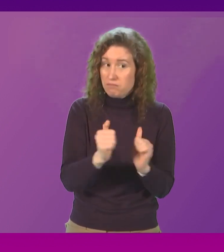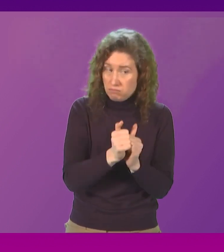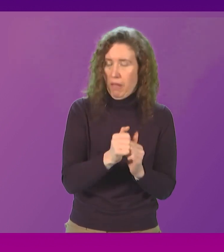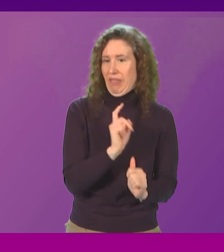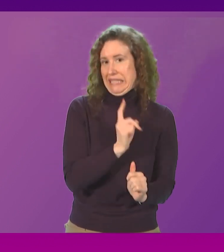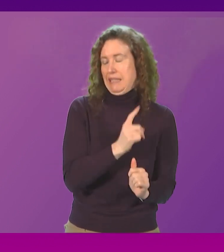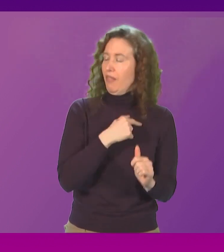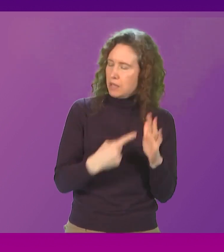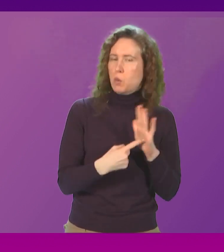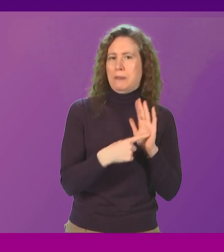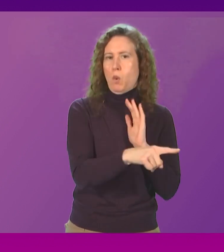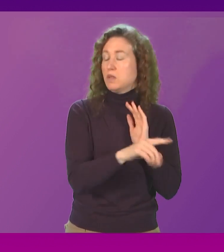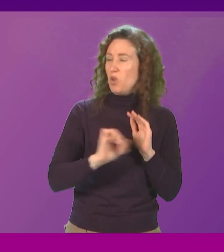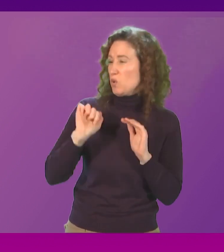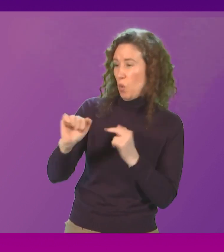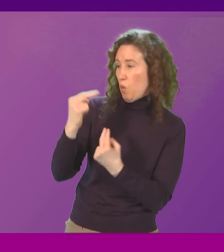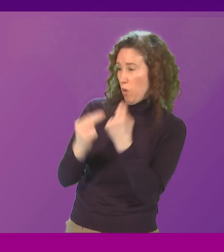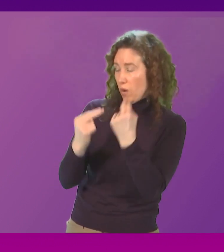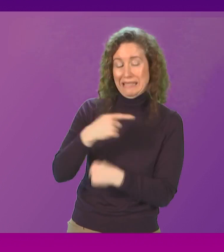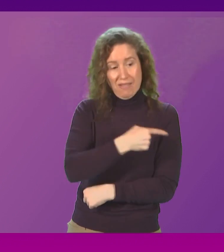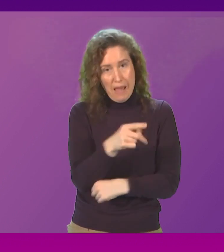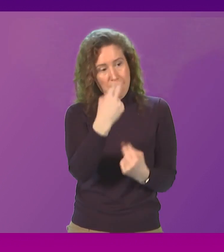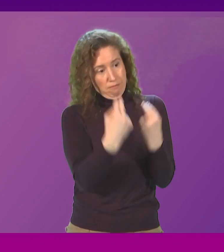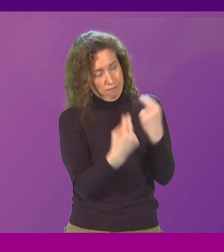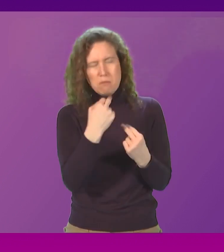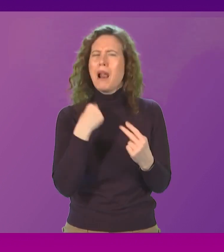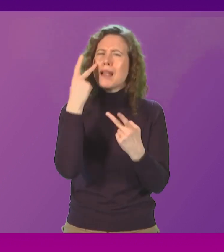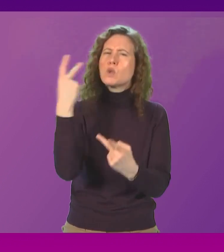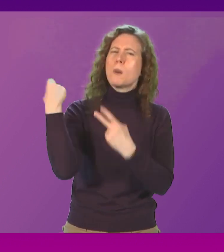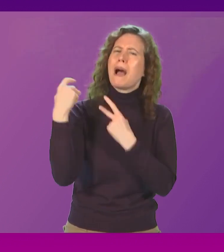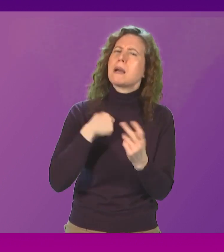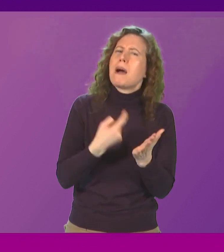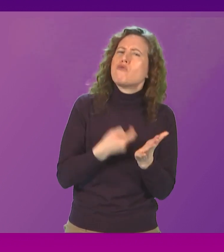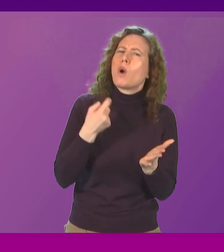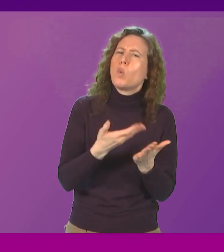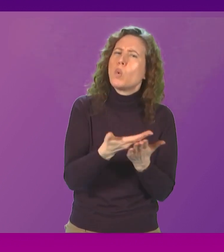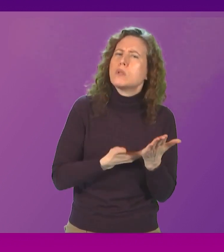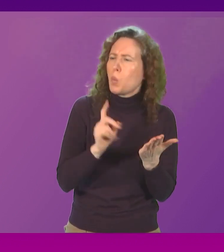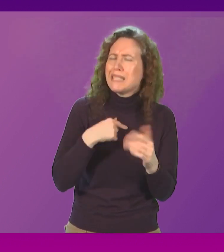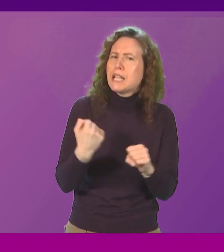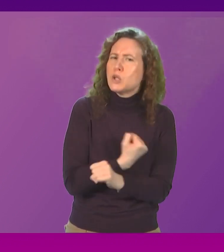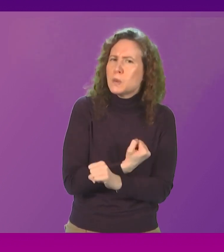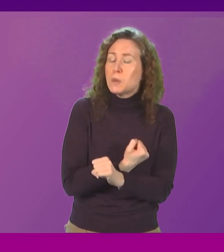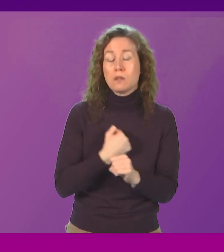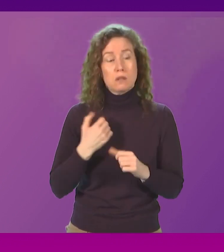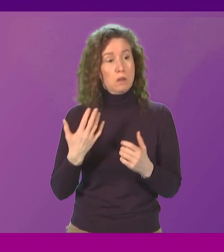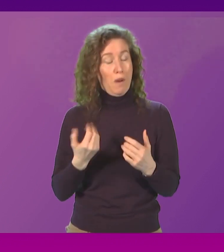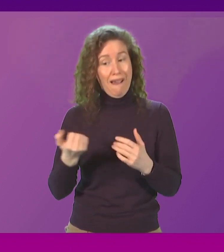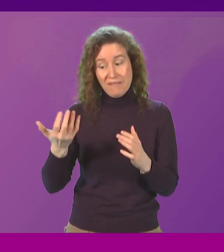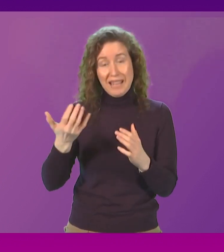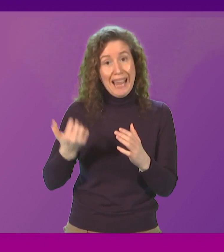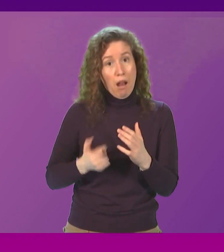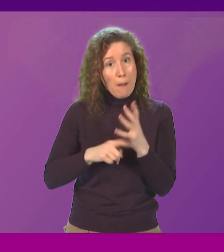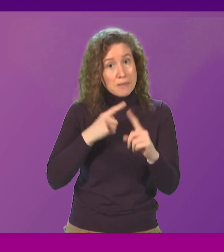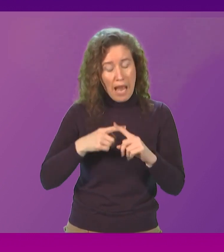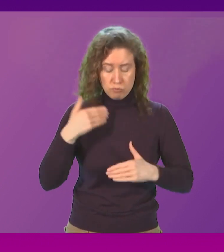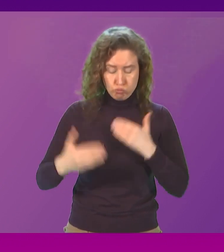Let us look at my record as First Minister: progressive income tax; the Scottish child